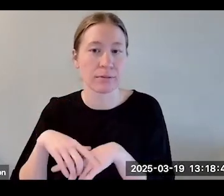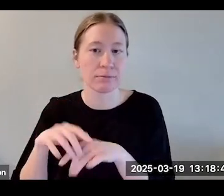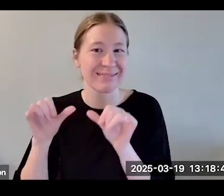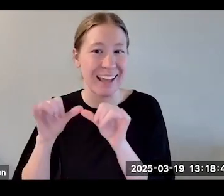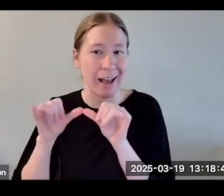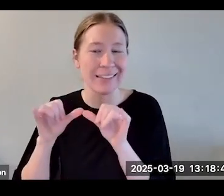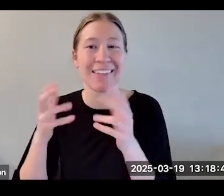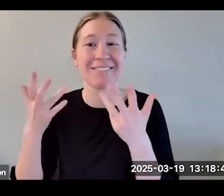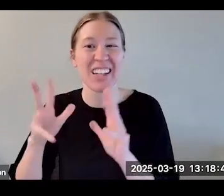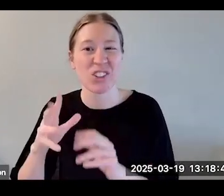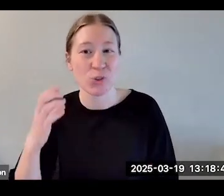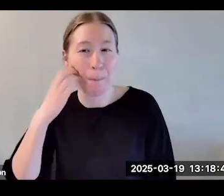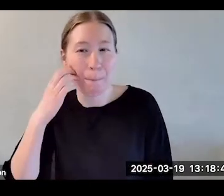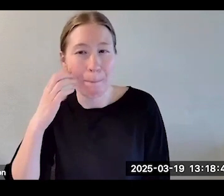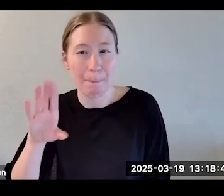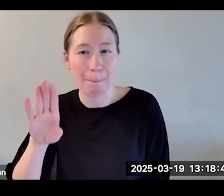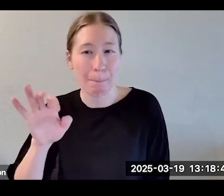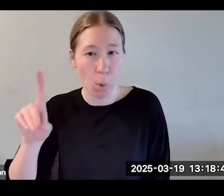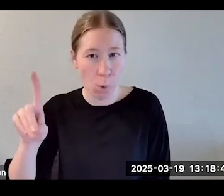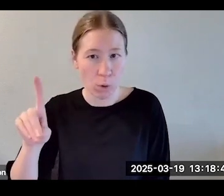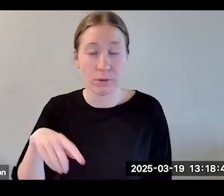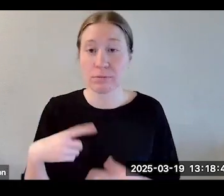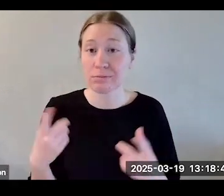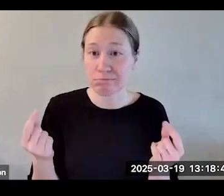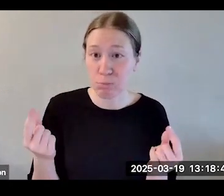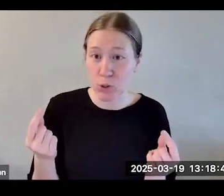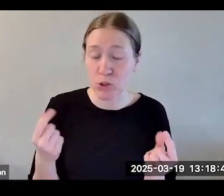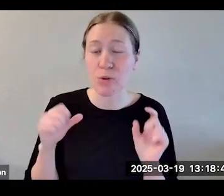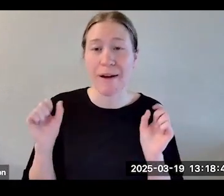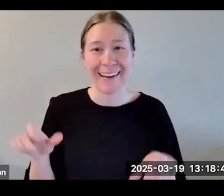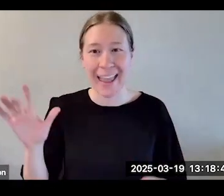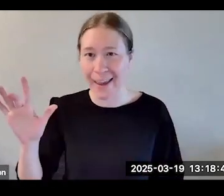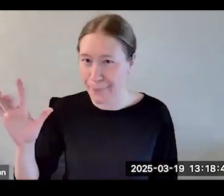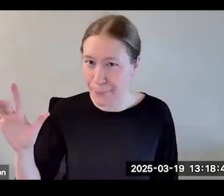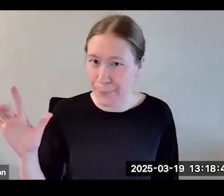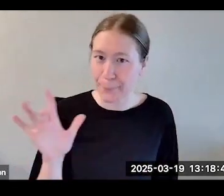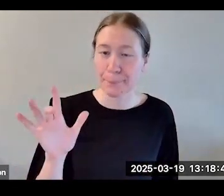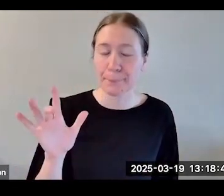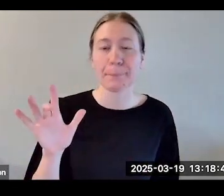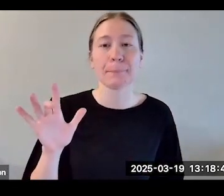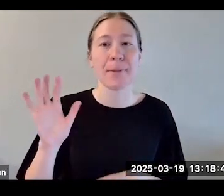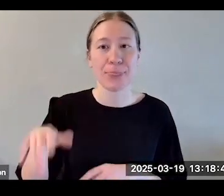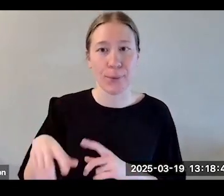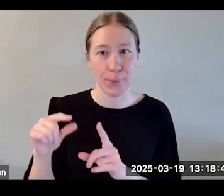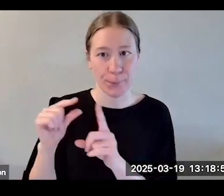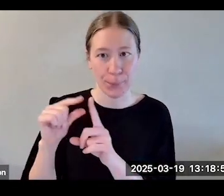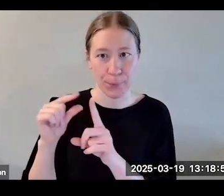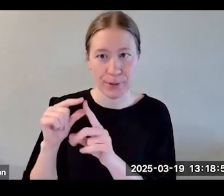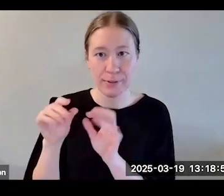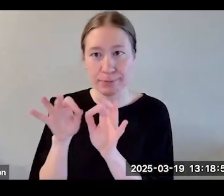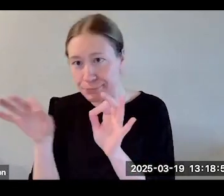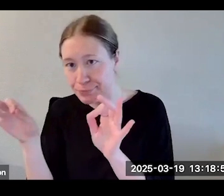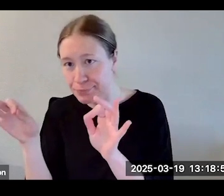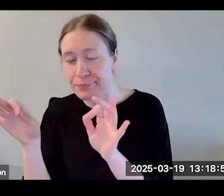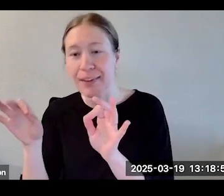what I can do is actually select that text, and you can update heading one to match.